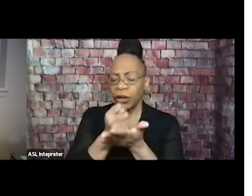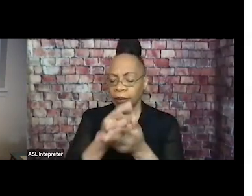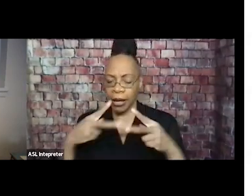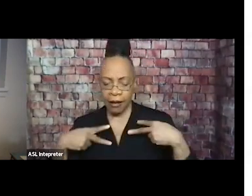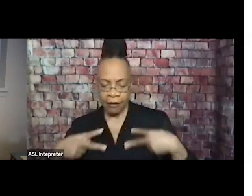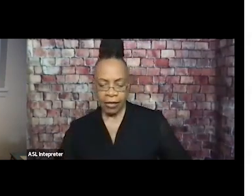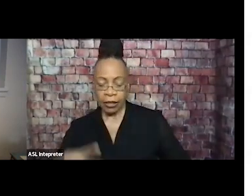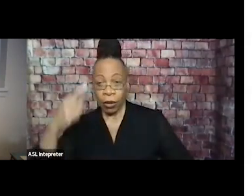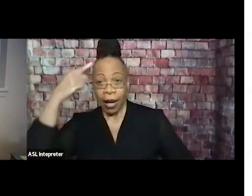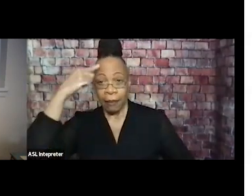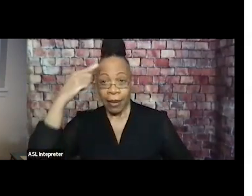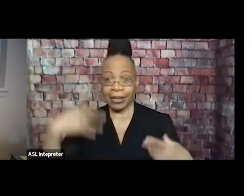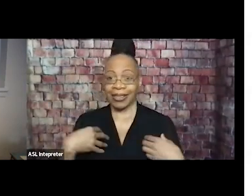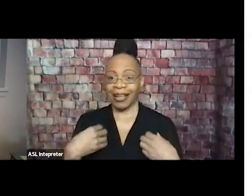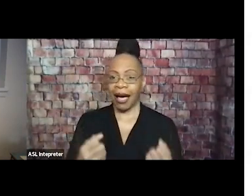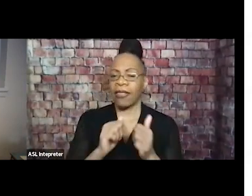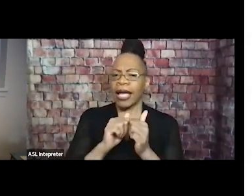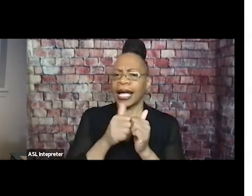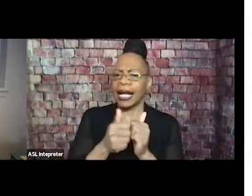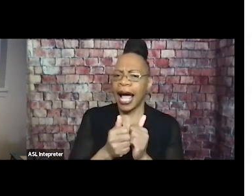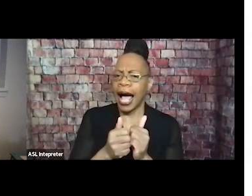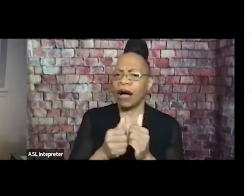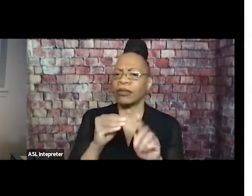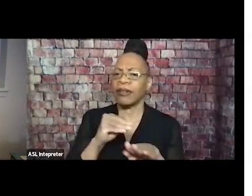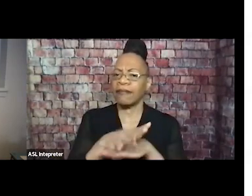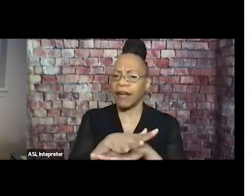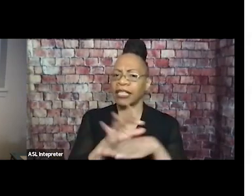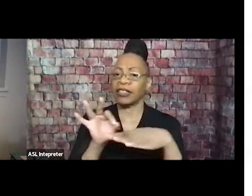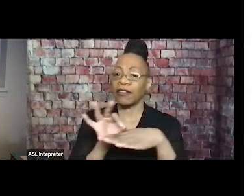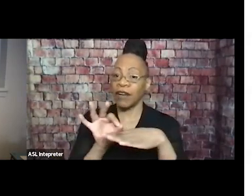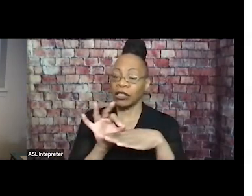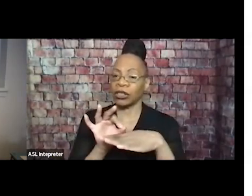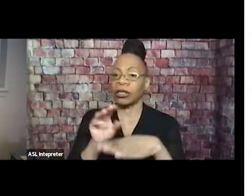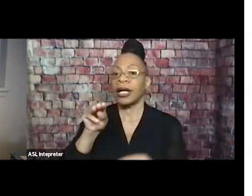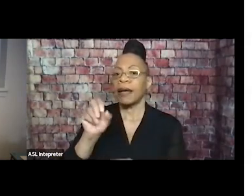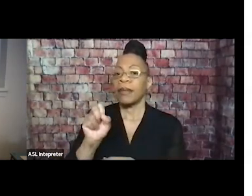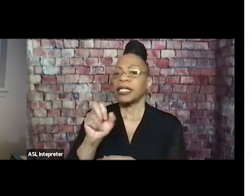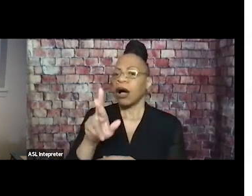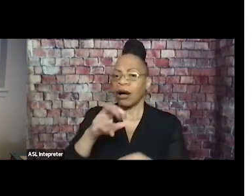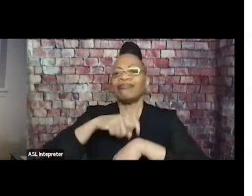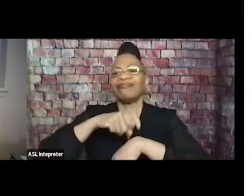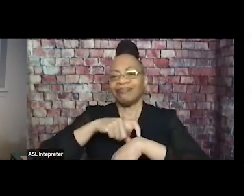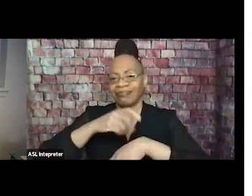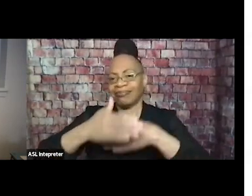their ability to function. The MSR is gonna take time. So make sure that you're setting aside time